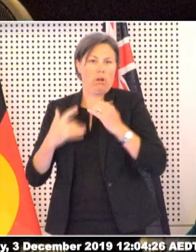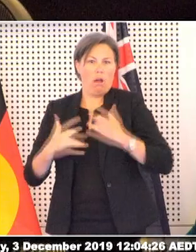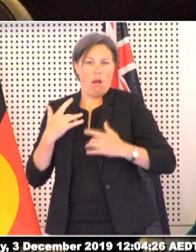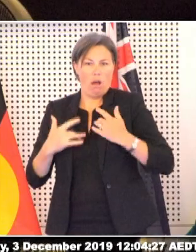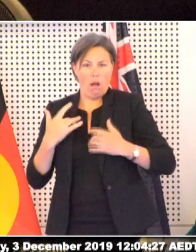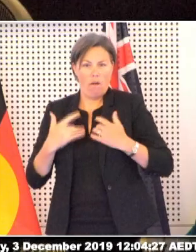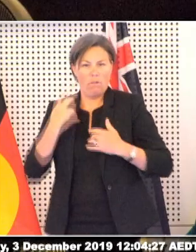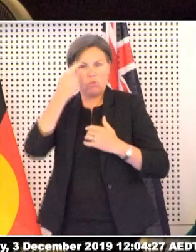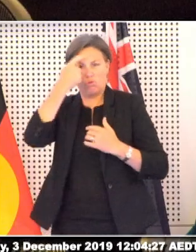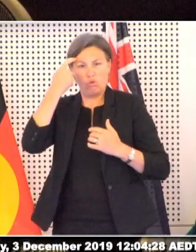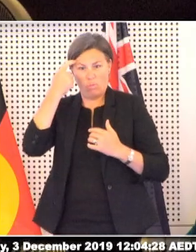apply these strategies?